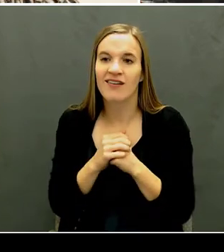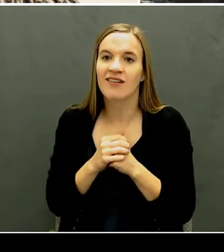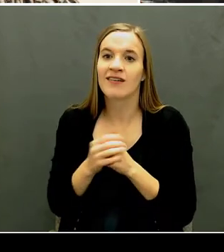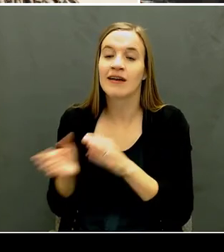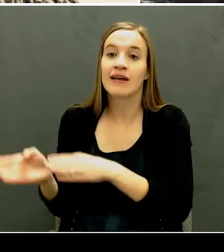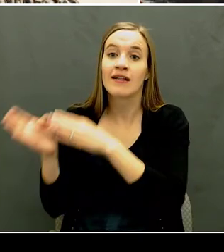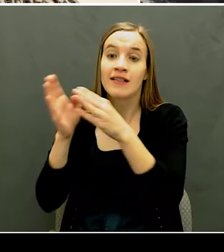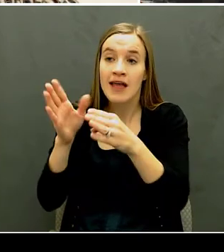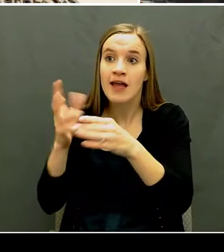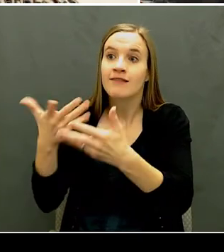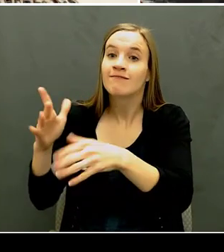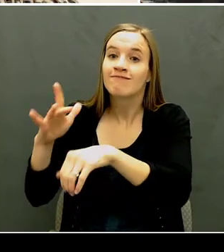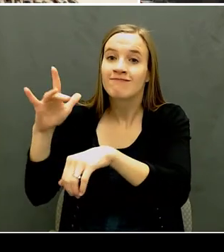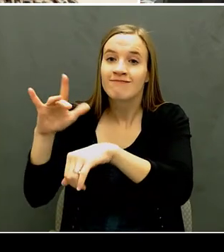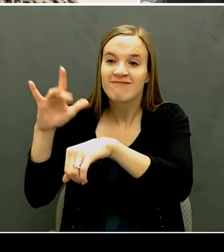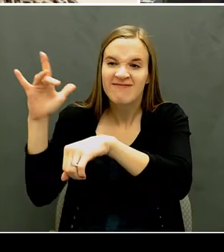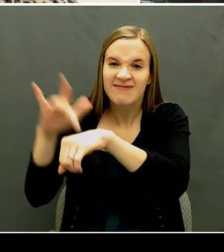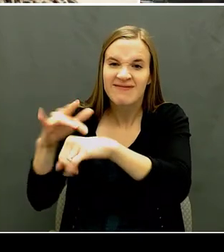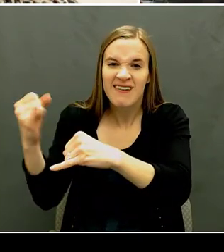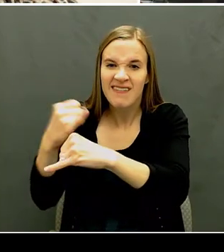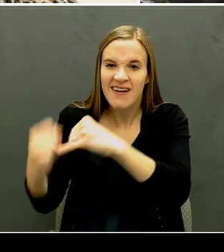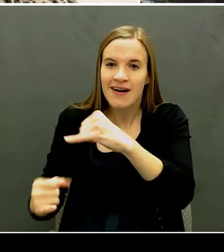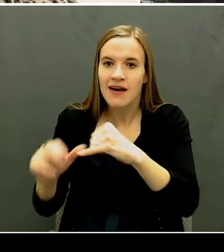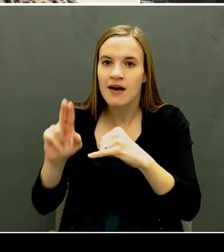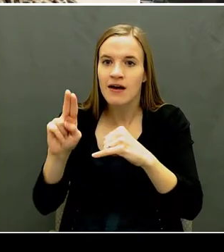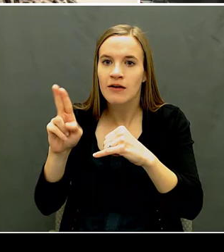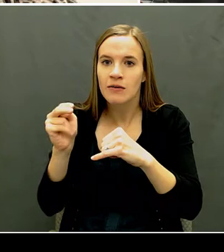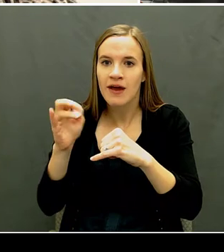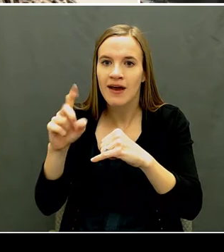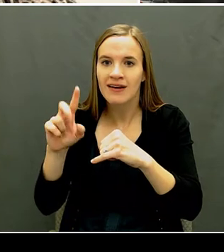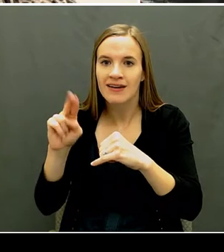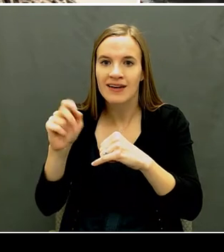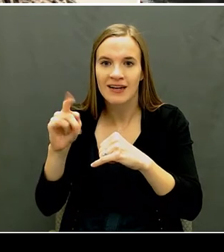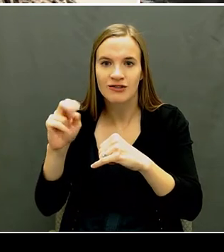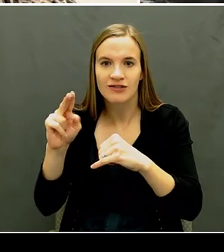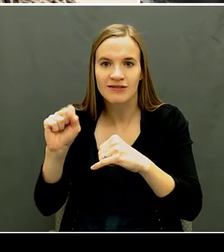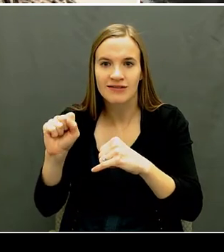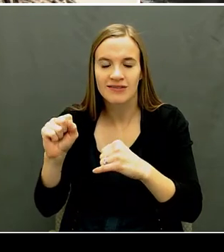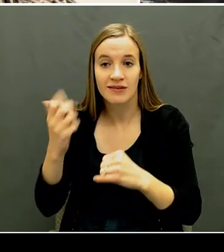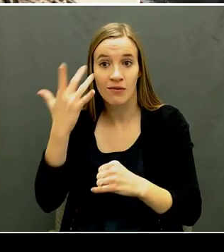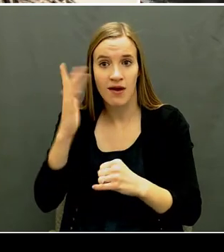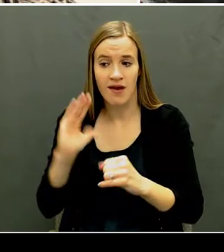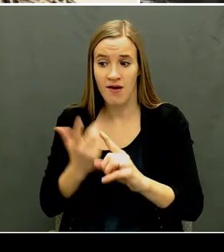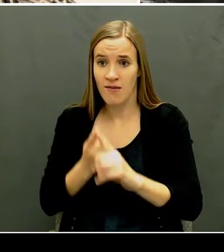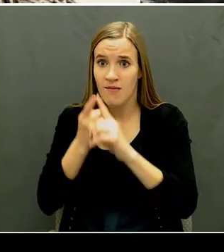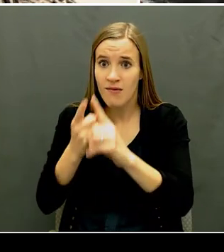United Nations because what we wanted to say was, this is not just about Atlanta or Georgia or US.